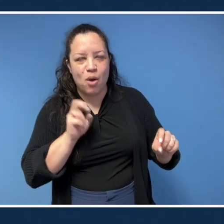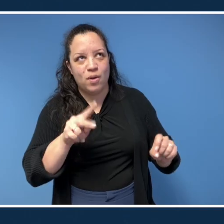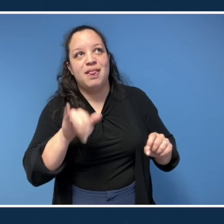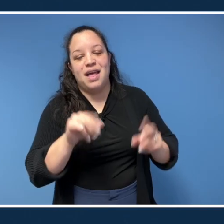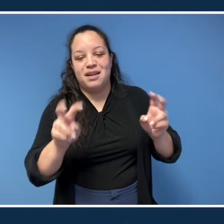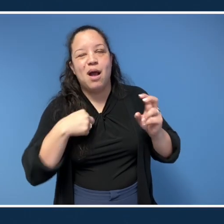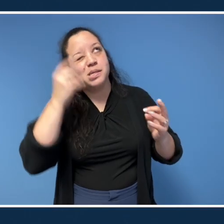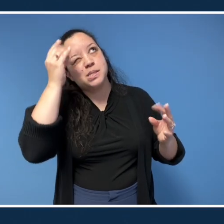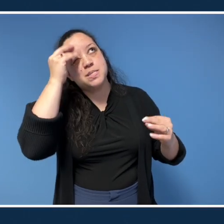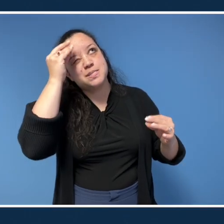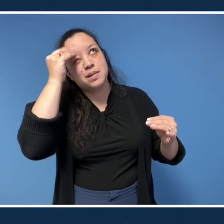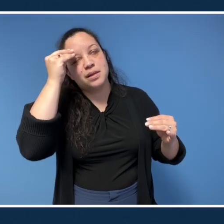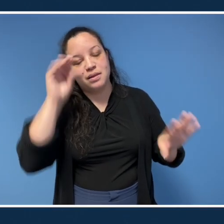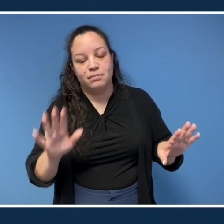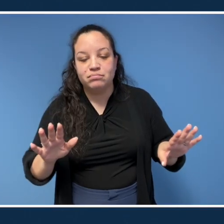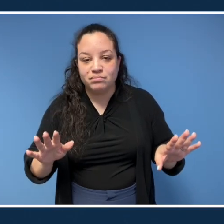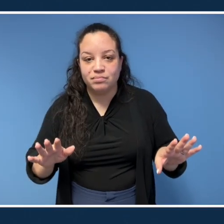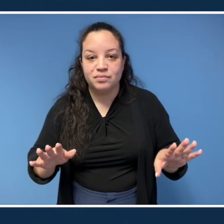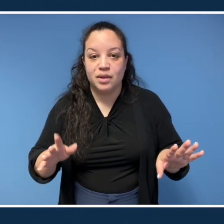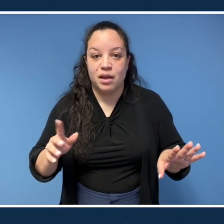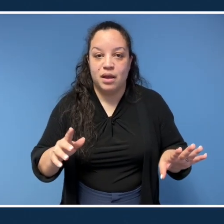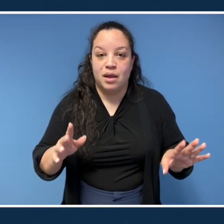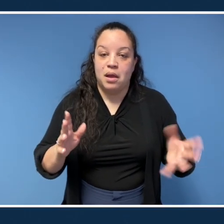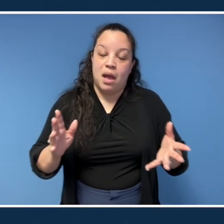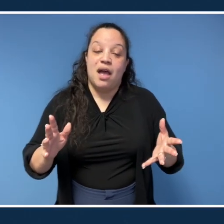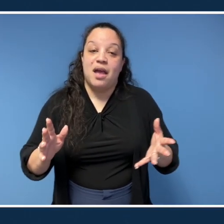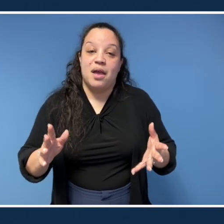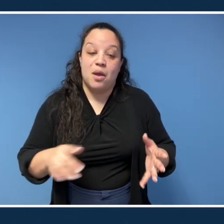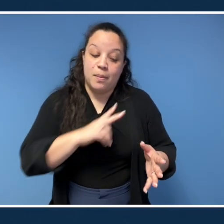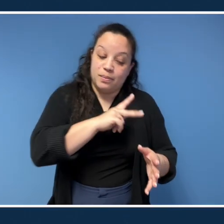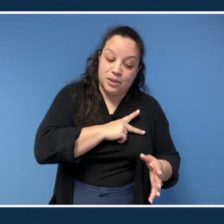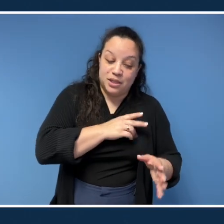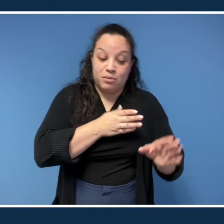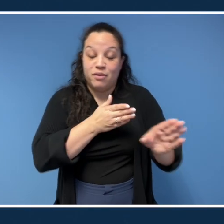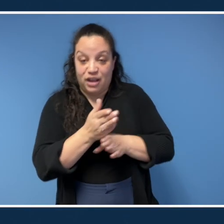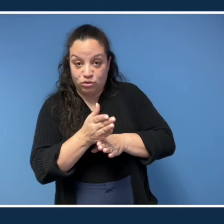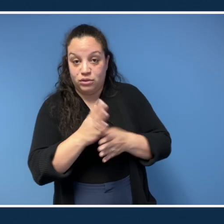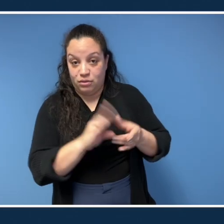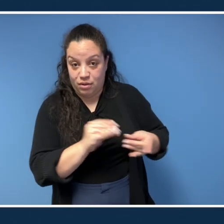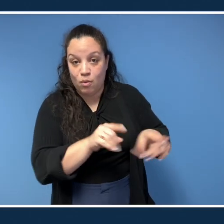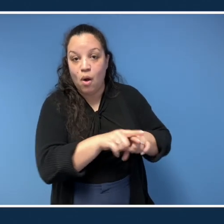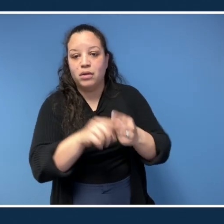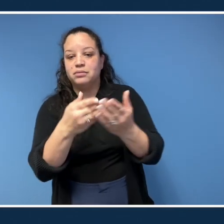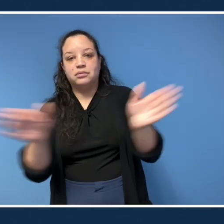and I'm not speaking personally and professionally, but also thinking about our broader community in that sense, what do we need?